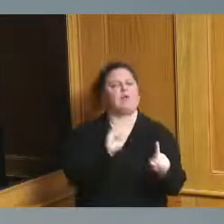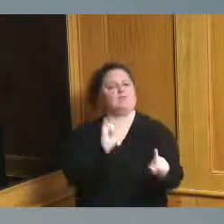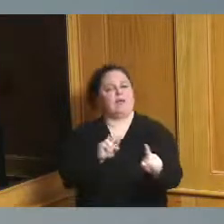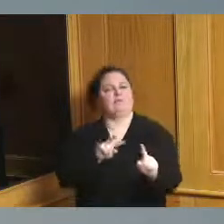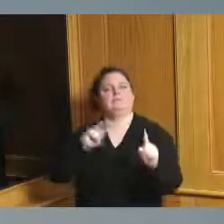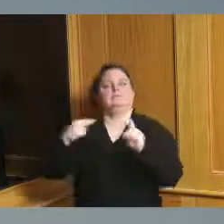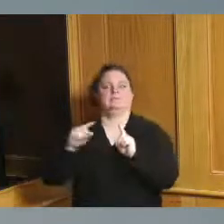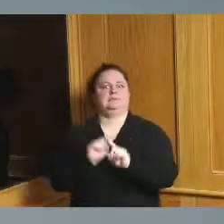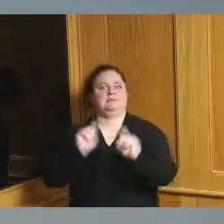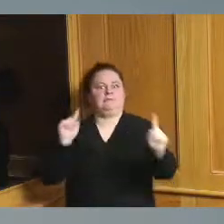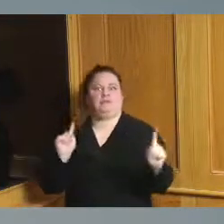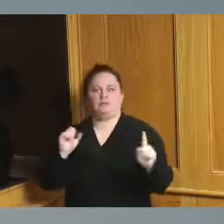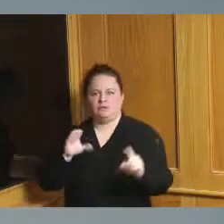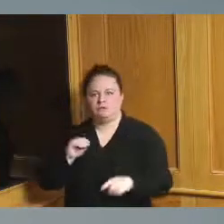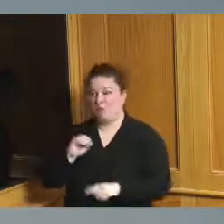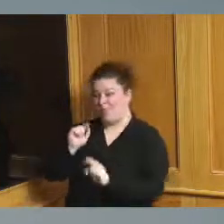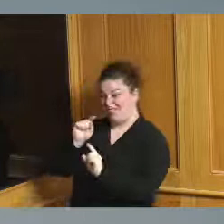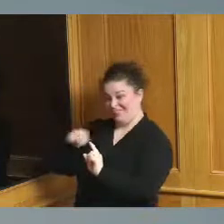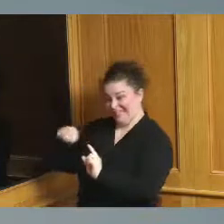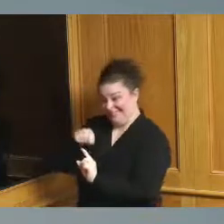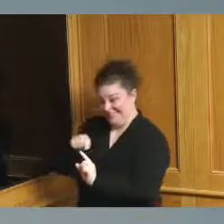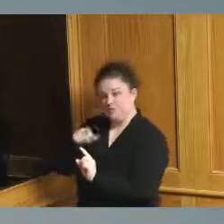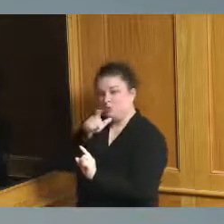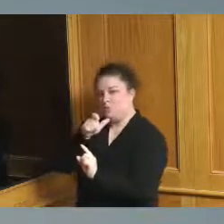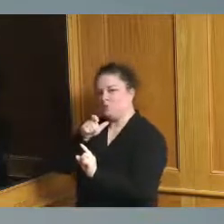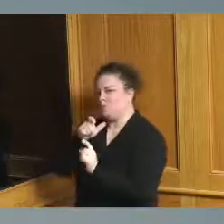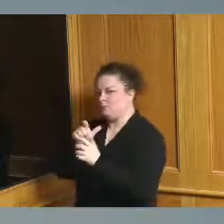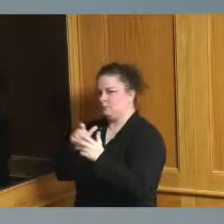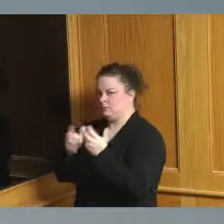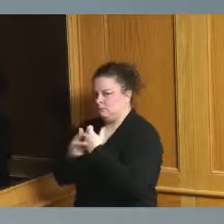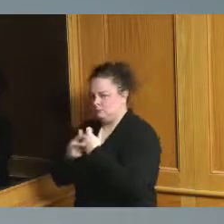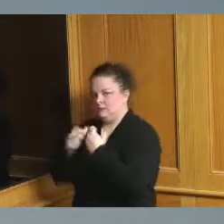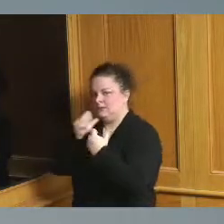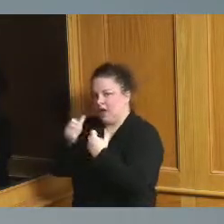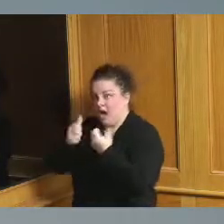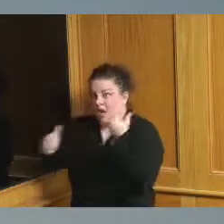i can't speak to the other classifications at this point but i will say that that by and large that